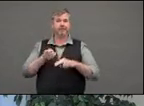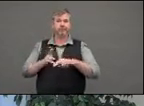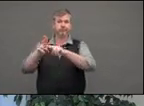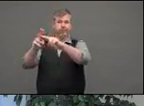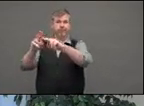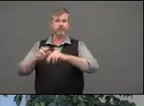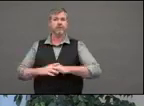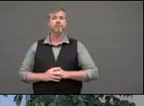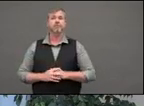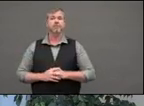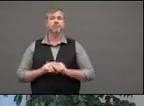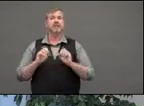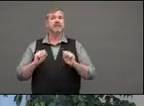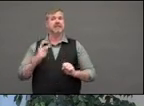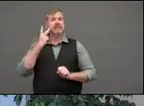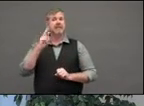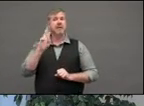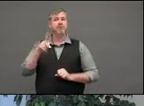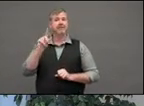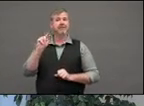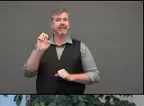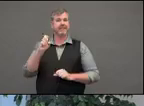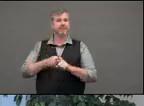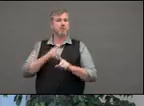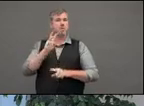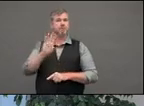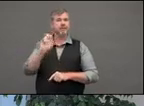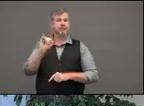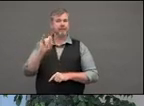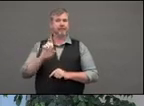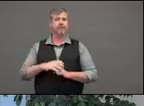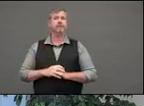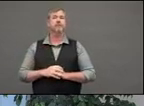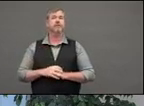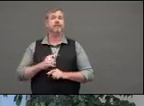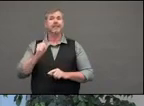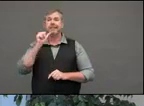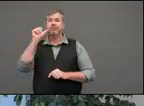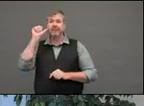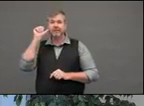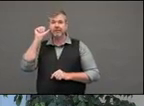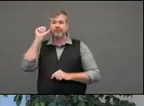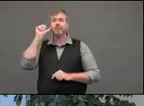dashboard of as of yesterday there is 8533 cases